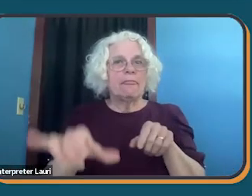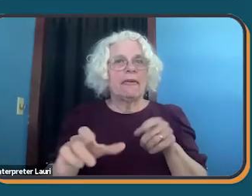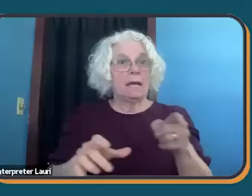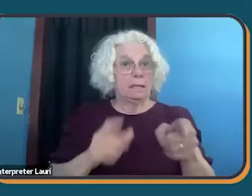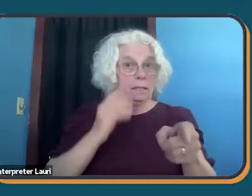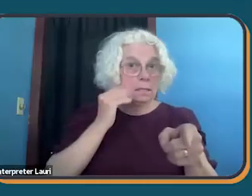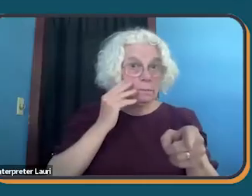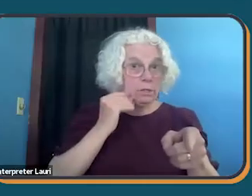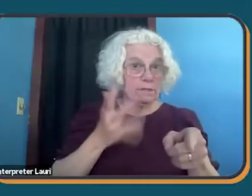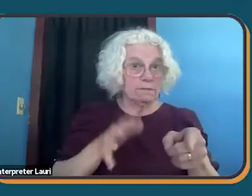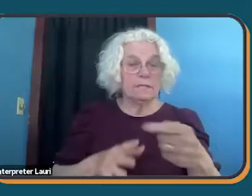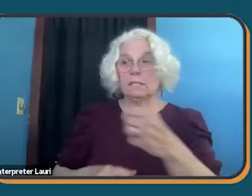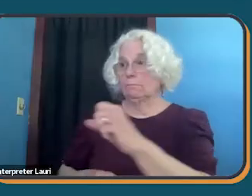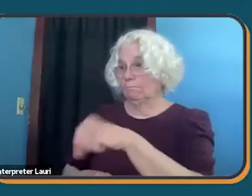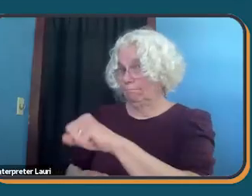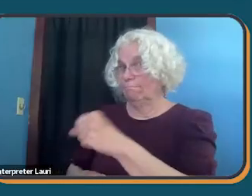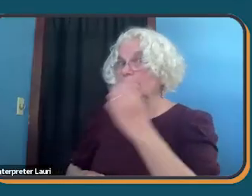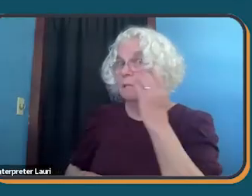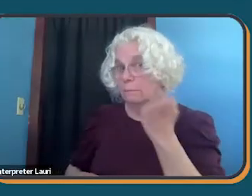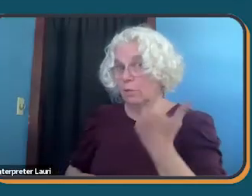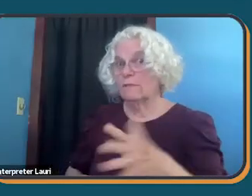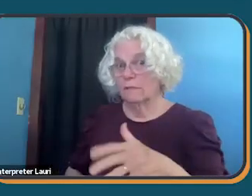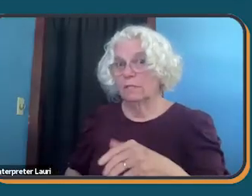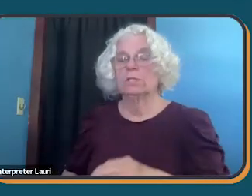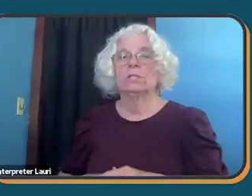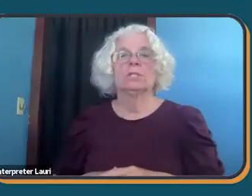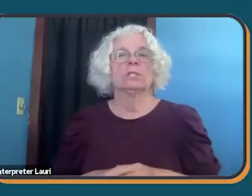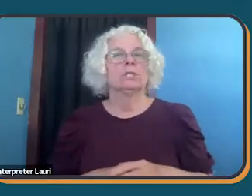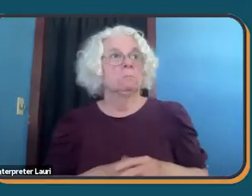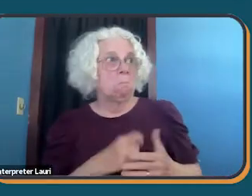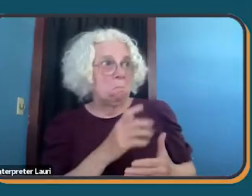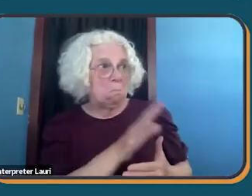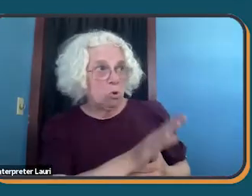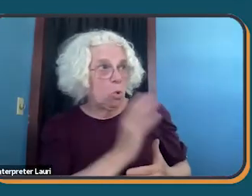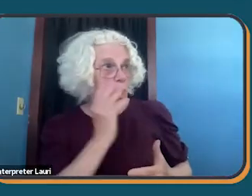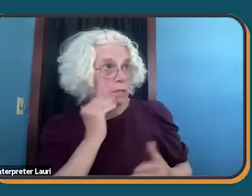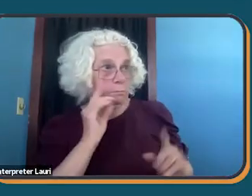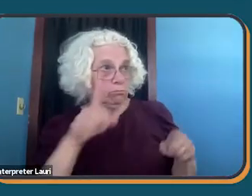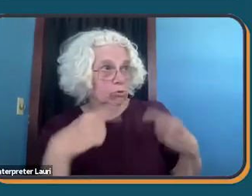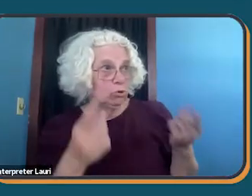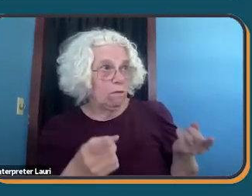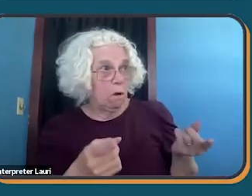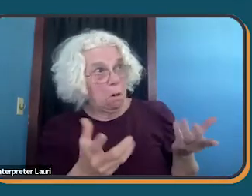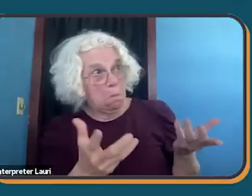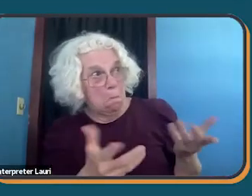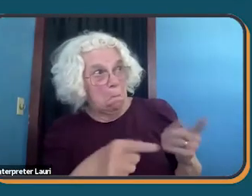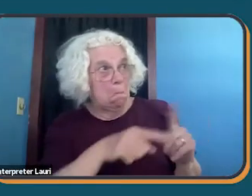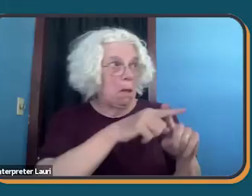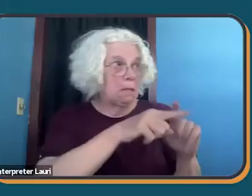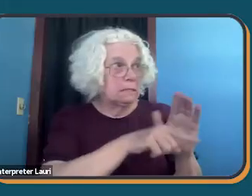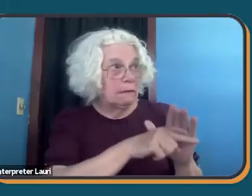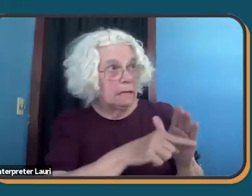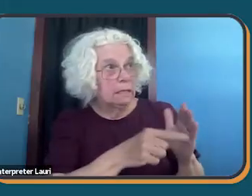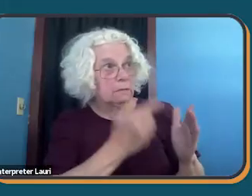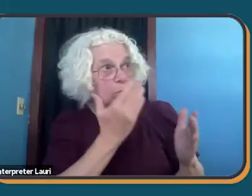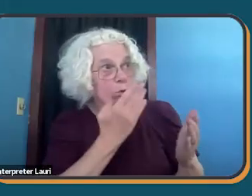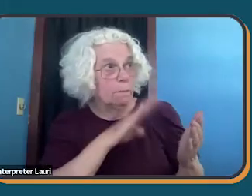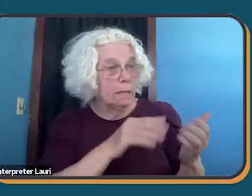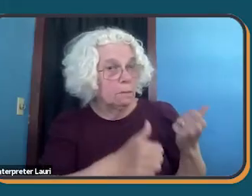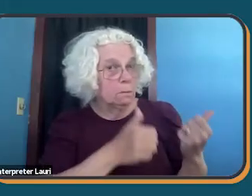Latisha Brown: Yes. Brooke Cruz: How have those experiences been overall?